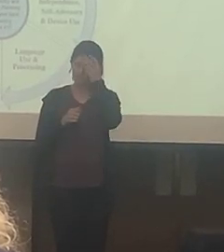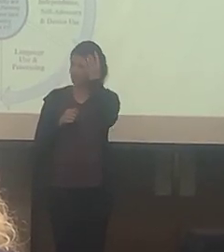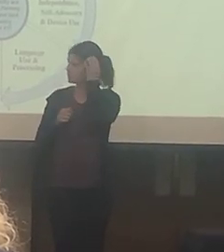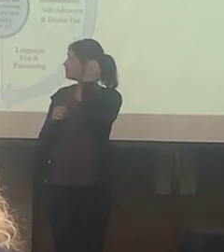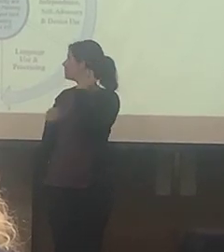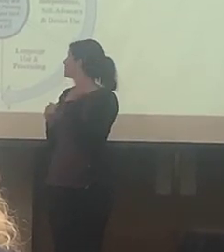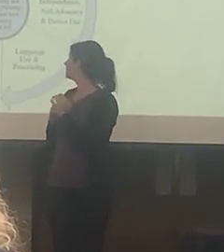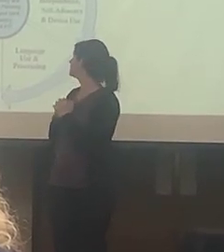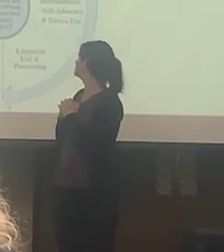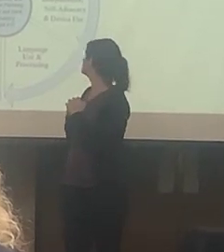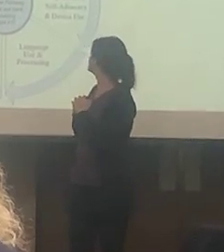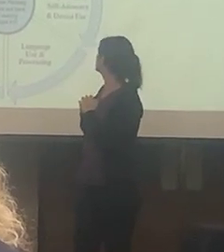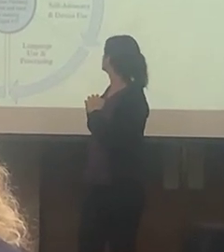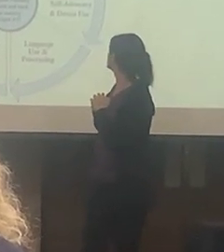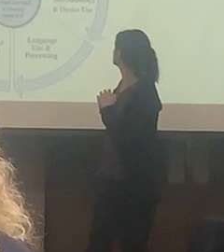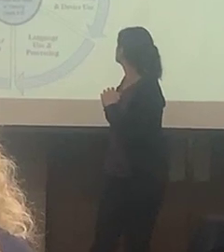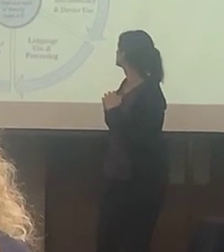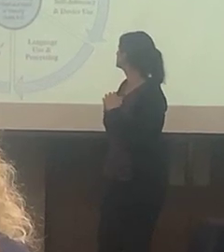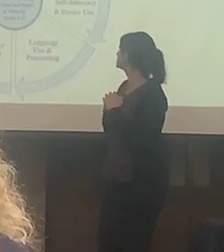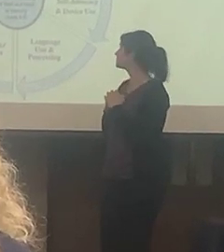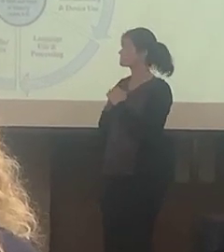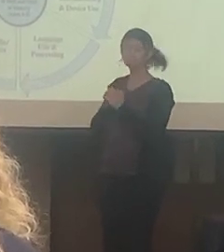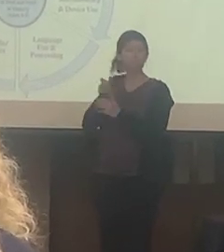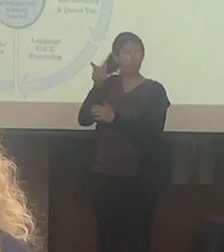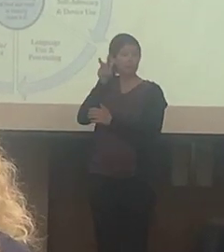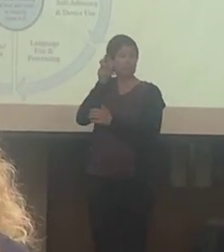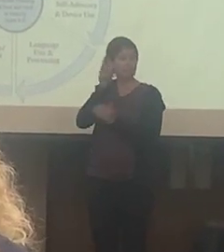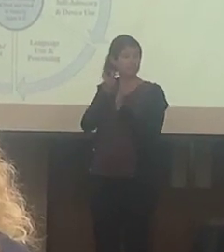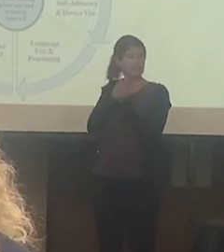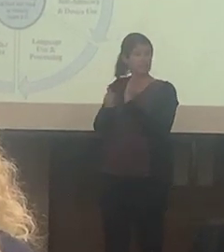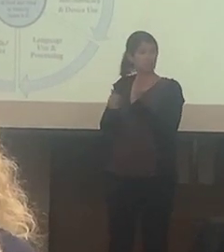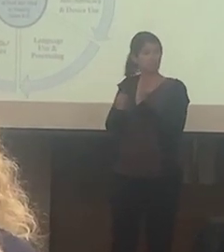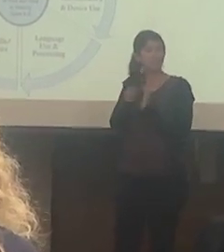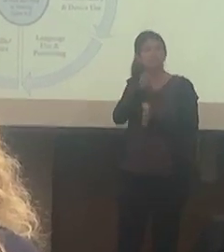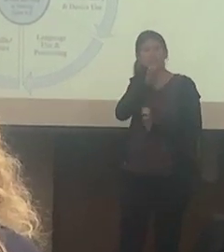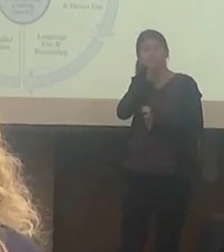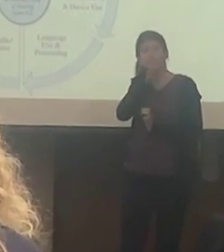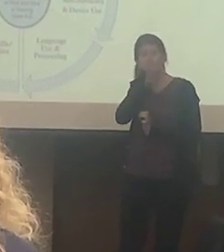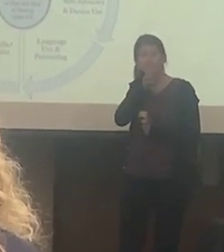so hey have they looked at listening skills in speech perception how are our kids hearing speech